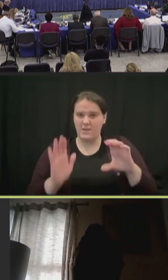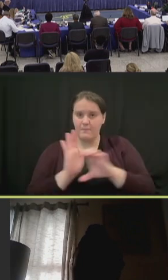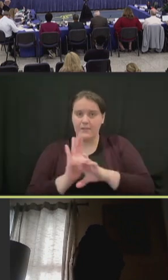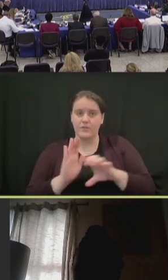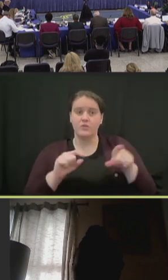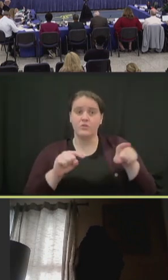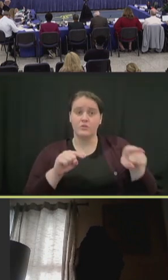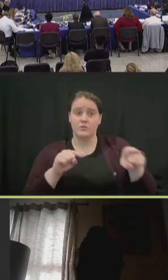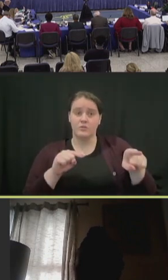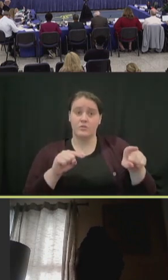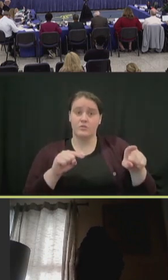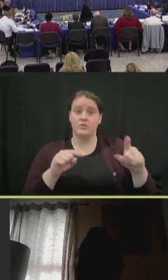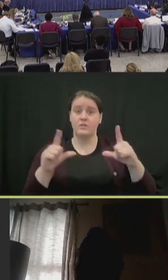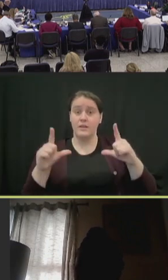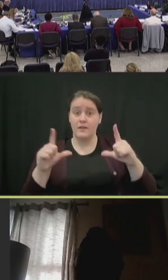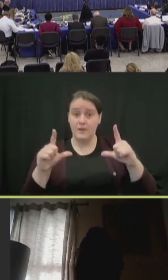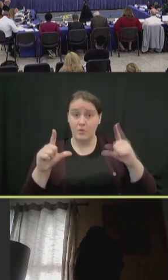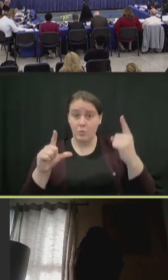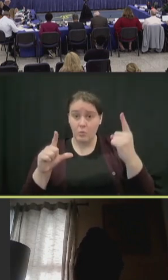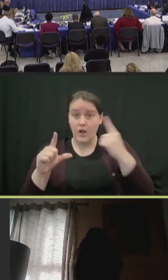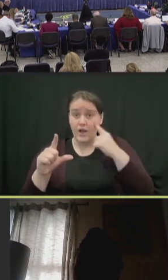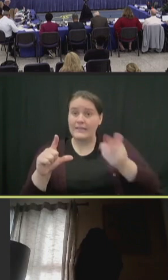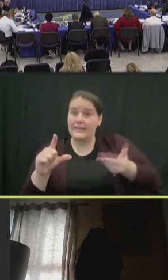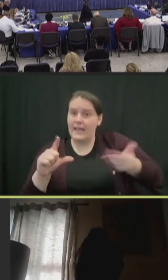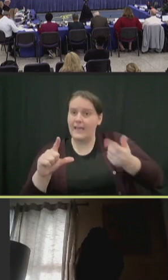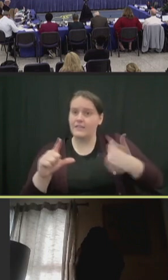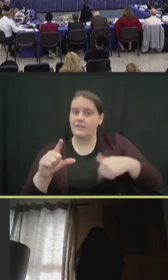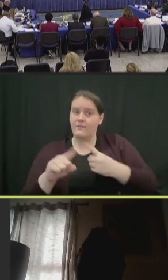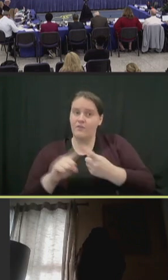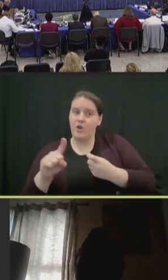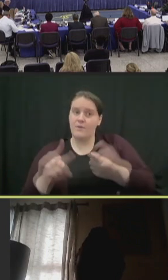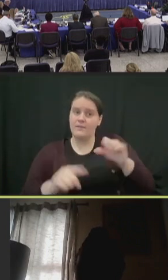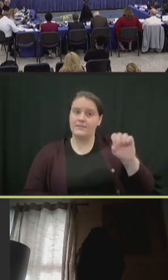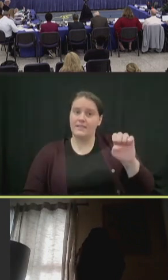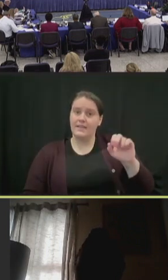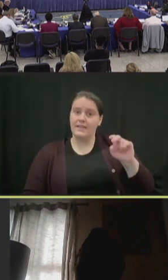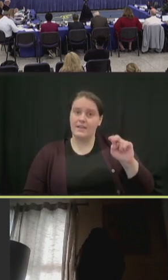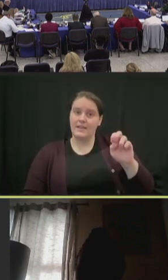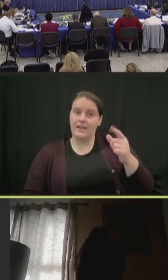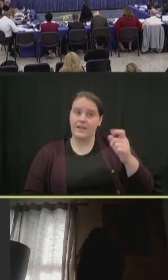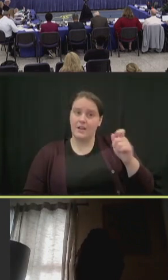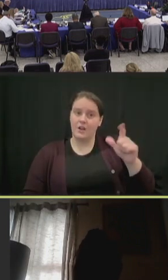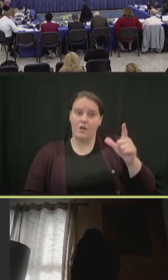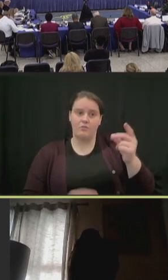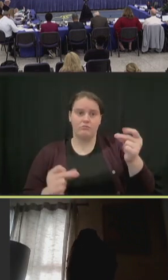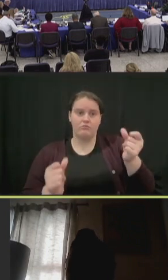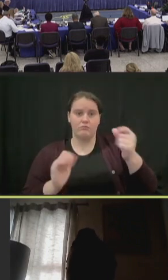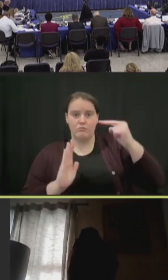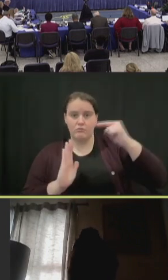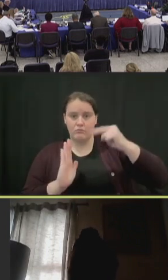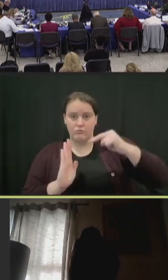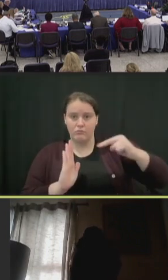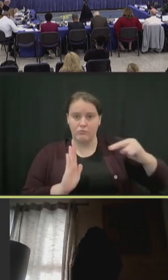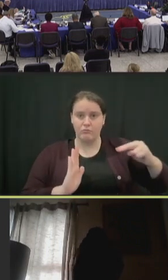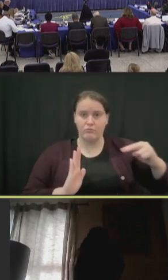Senegal who was reading. As soon as we handed him the health materials, he just sat down and started